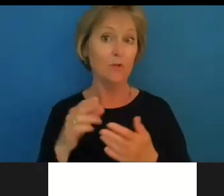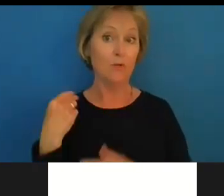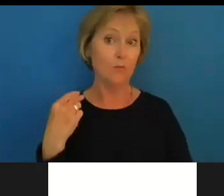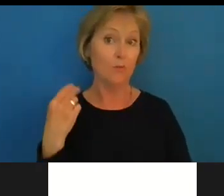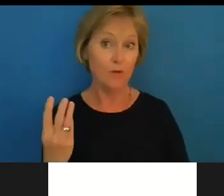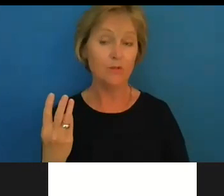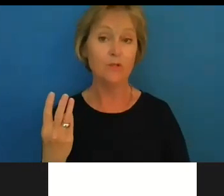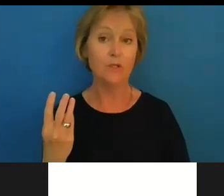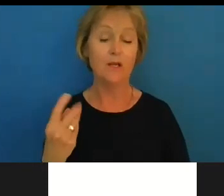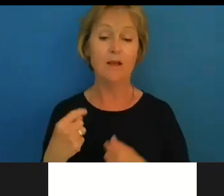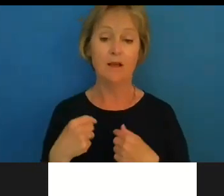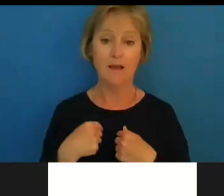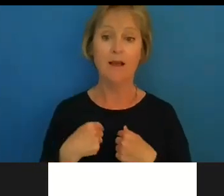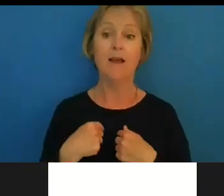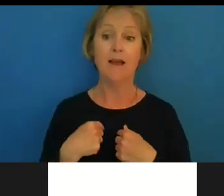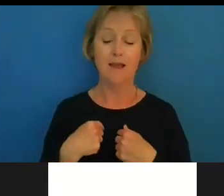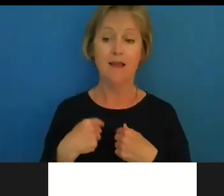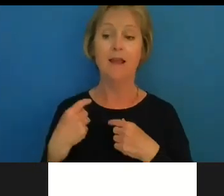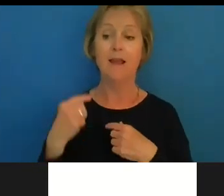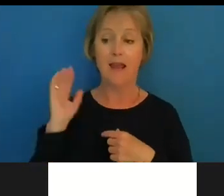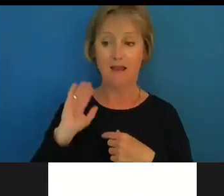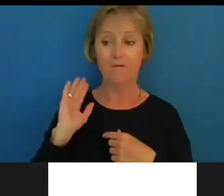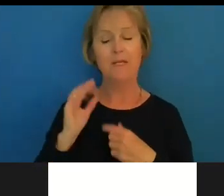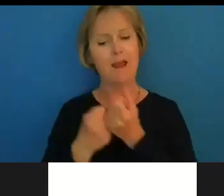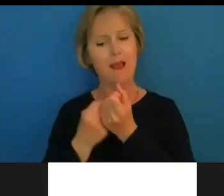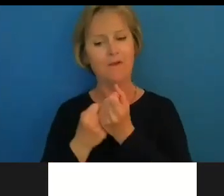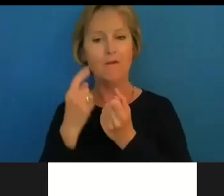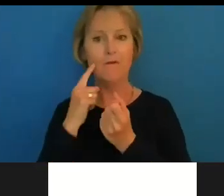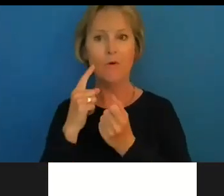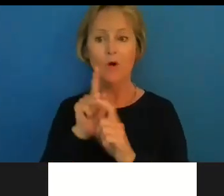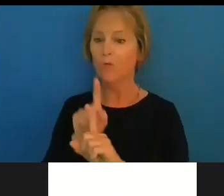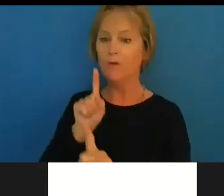I have been advocating for remote access for quite a while now.